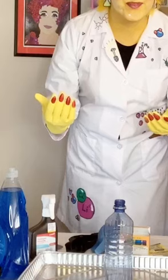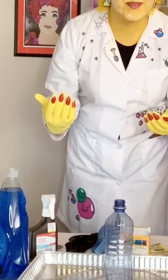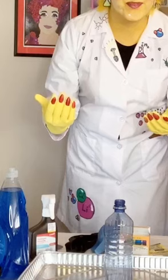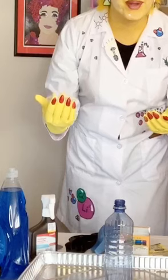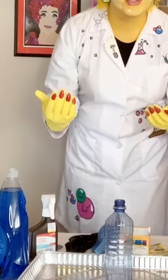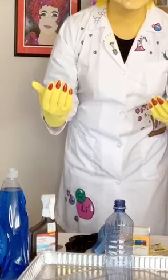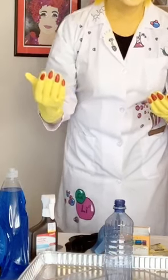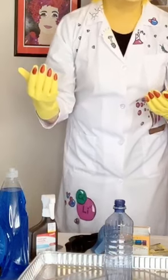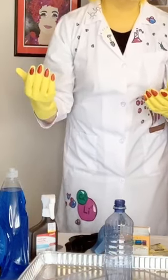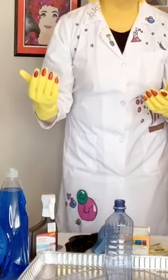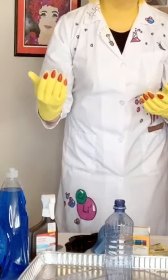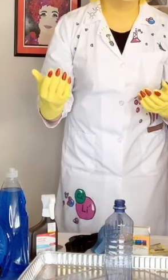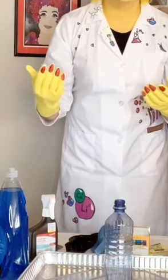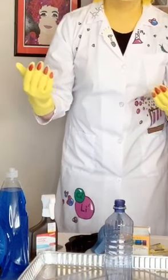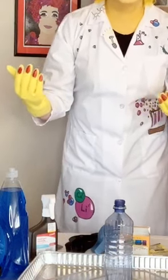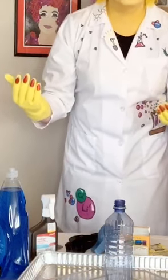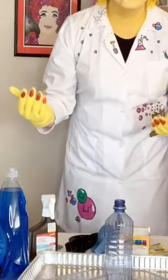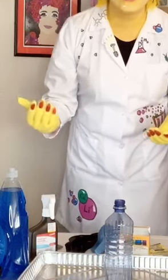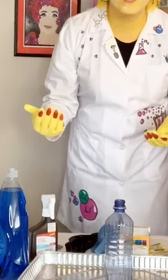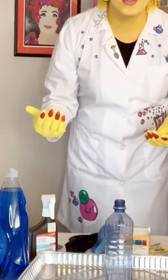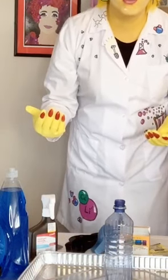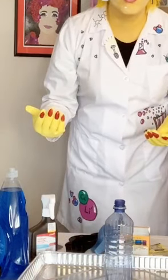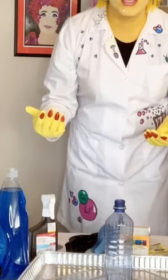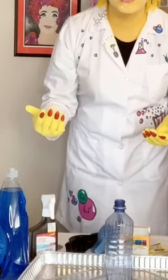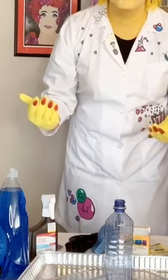Oh! CALI: So if you want your living room to smell like bread,